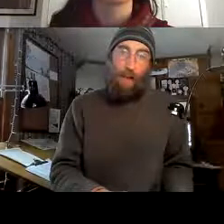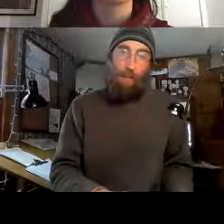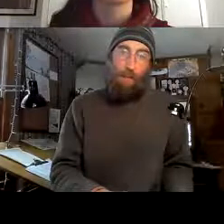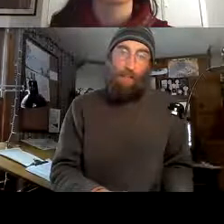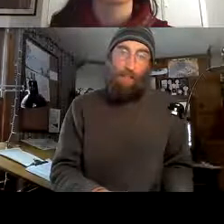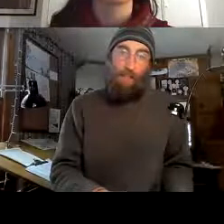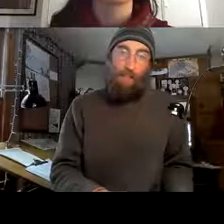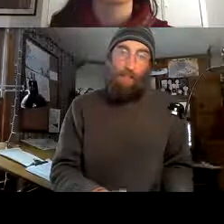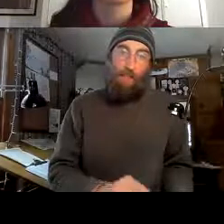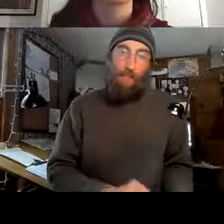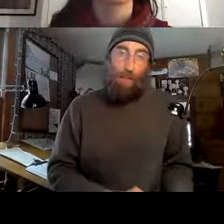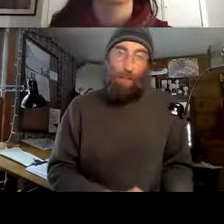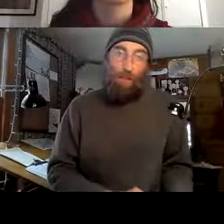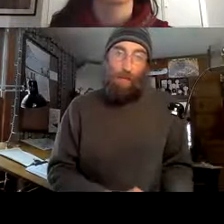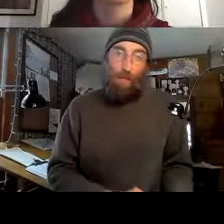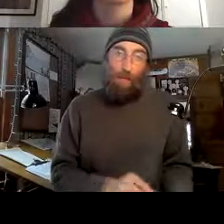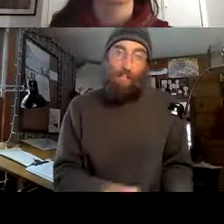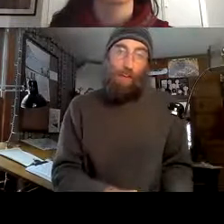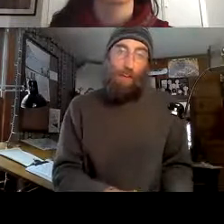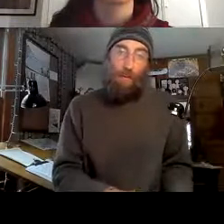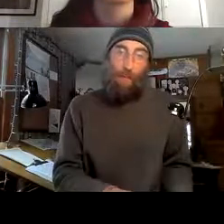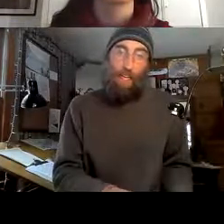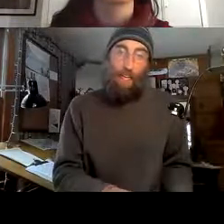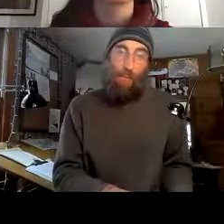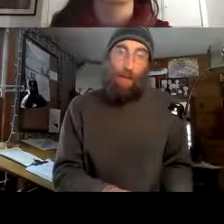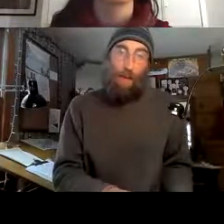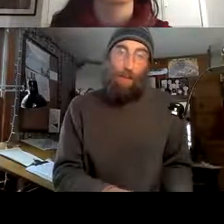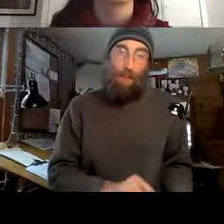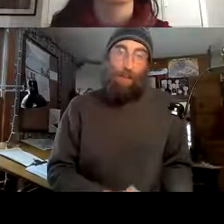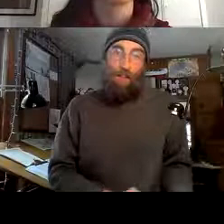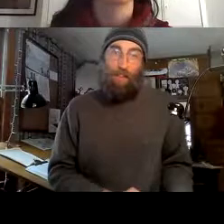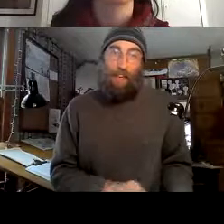the Bible, and he's starting to read the Bible, but he's starting from the *beginning* of the Bible.